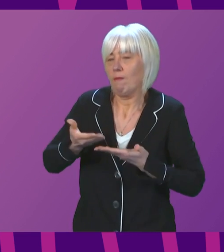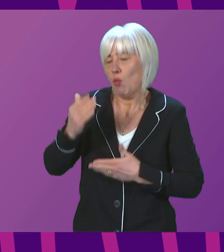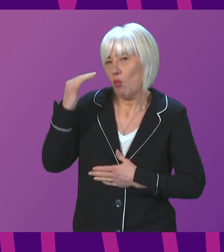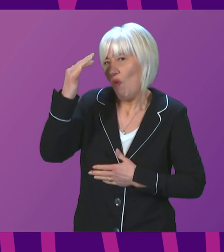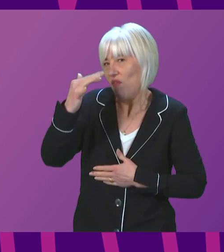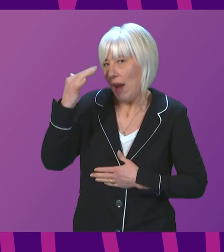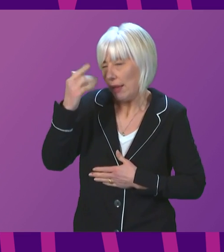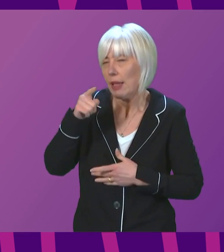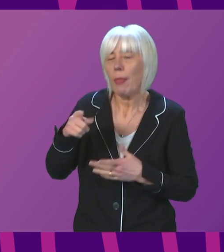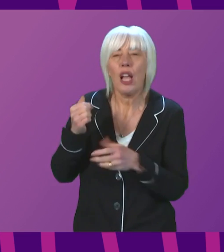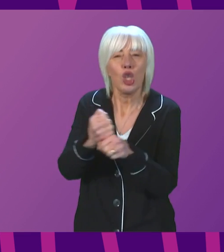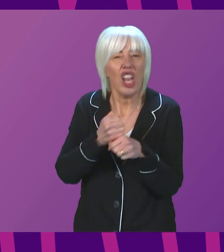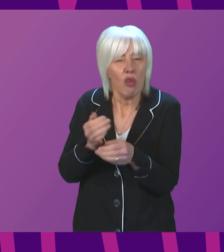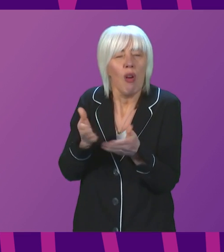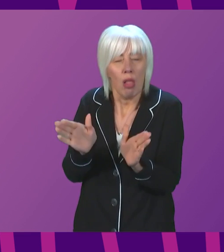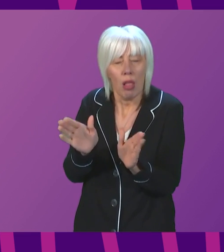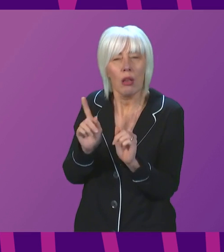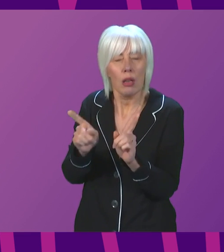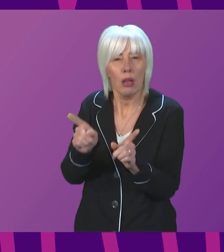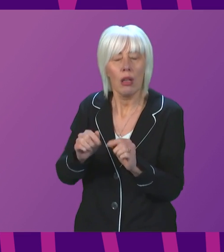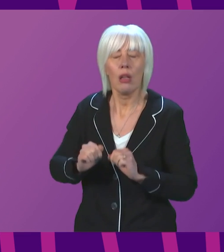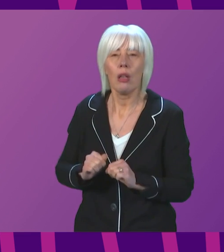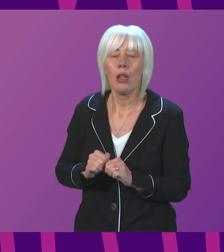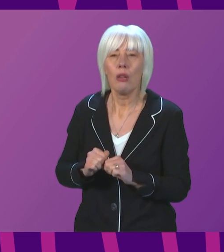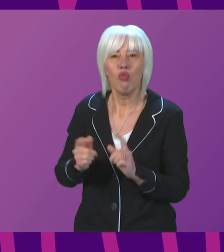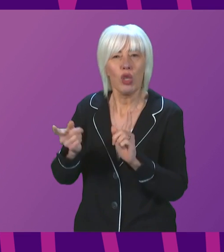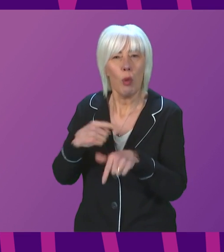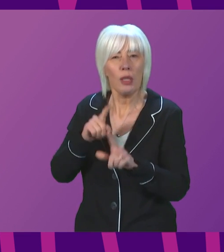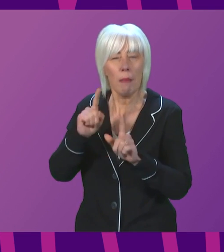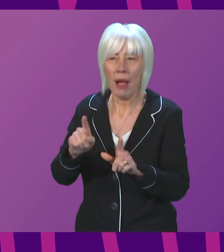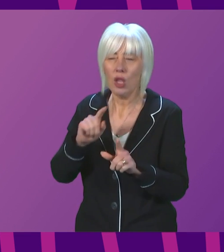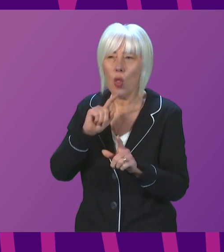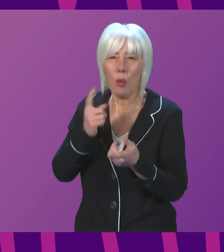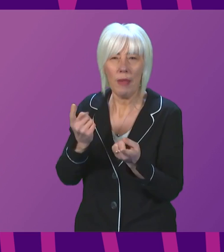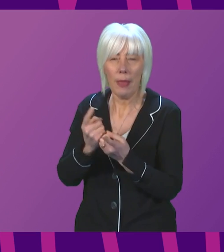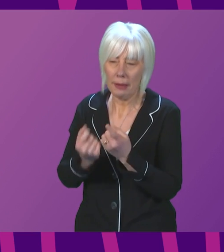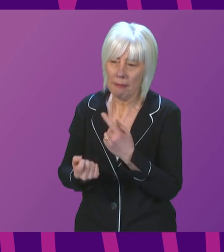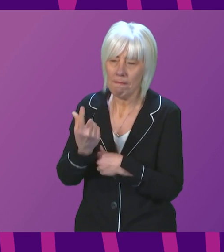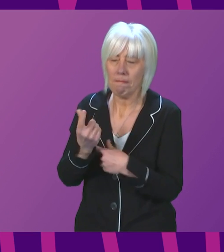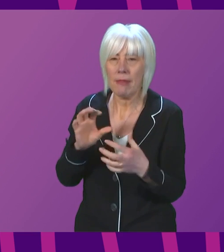That is a more general response, but it obviously has particular questions for football.